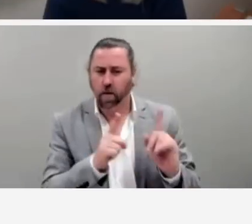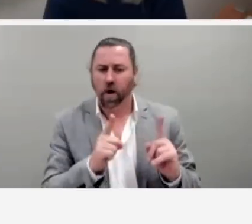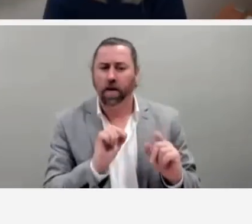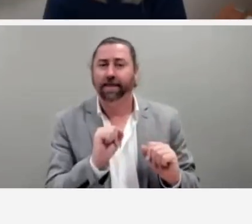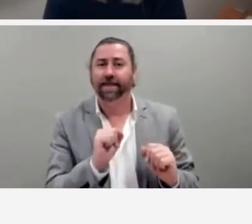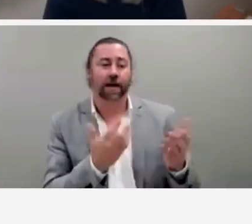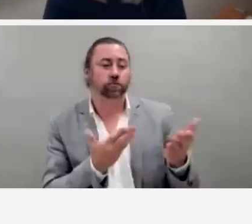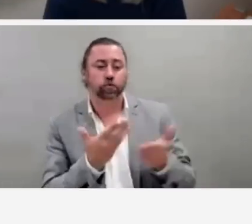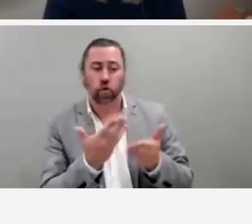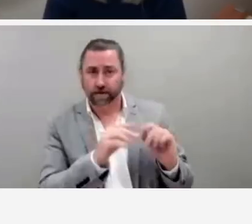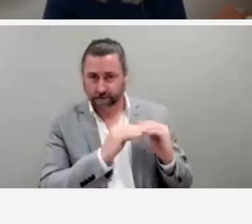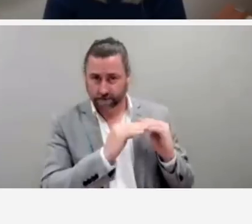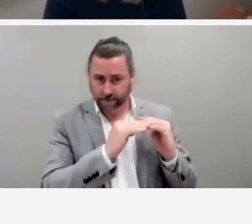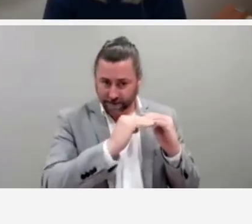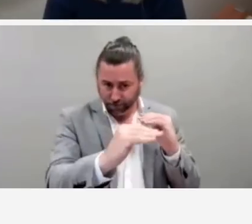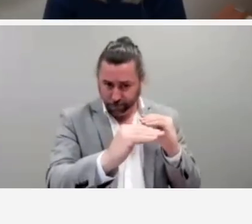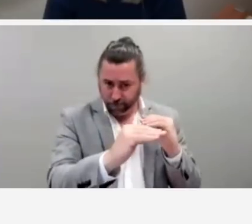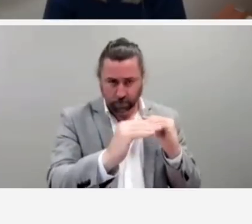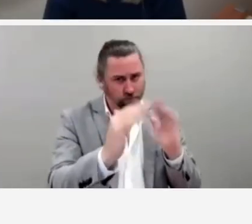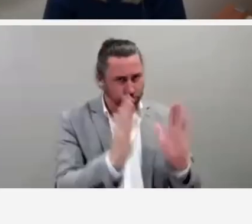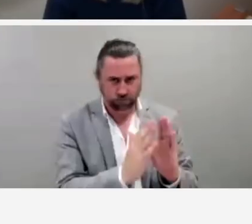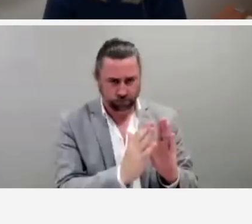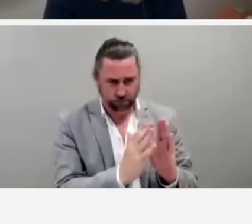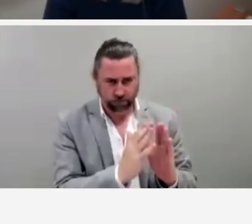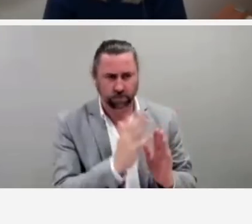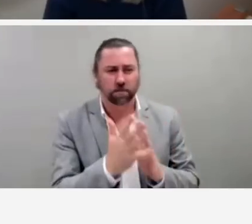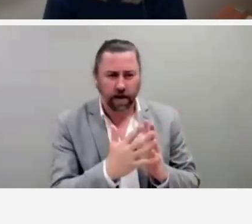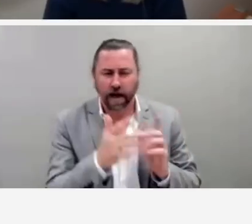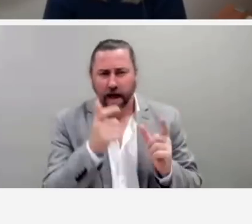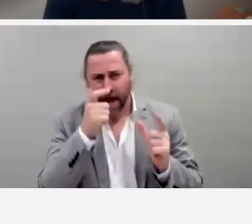decreased with the transfer to Support at Home how will the volume of care management be mapped over?